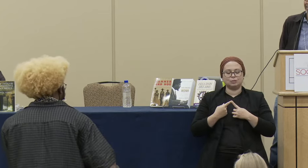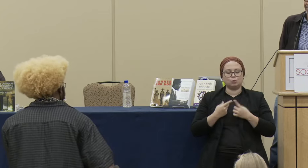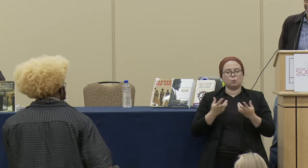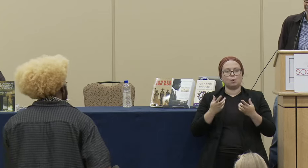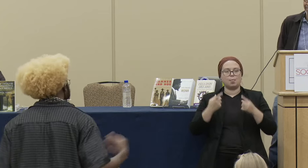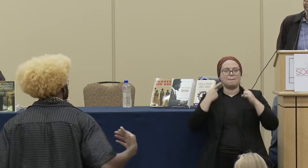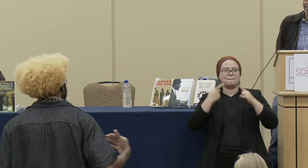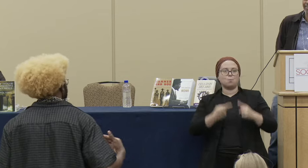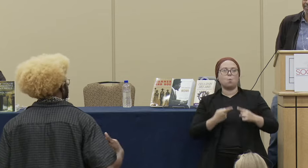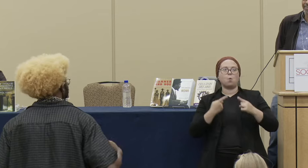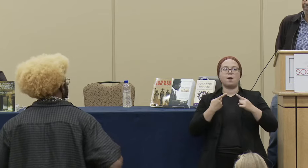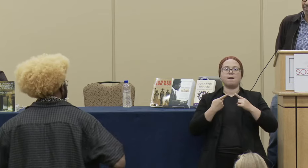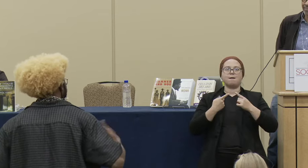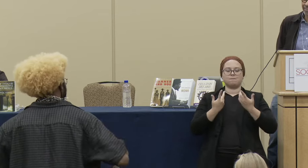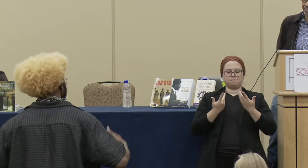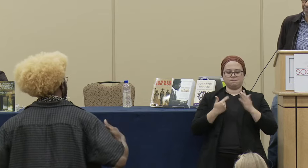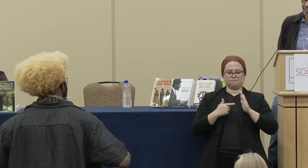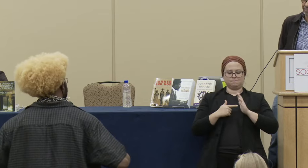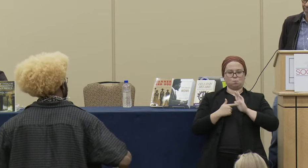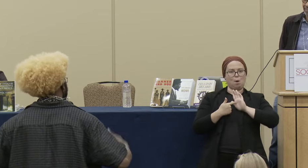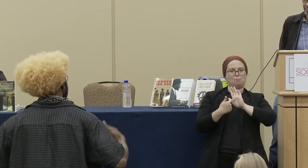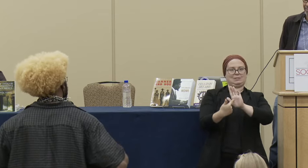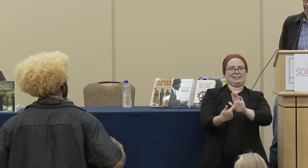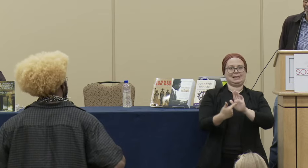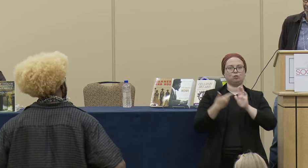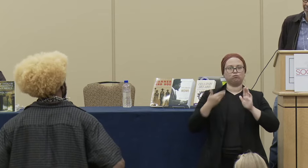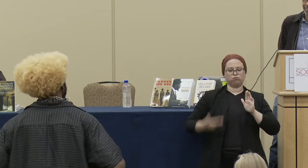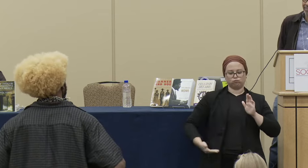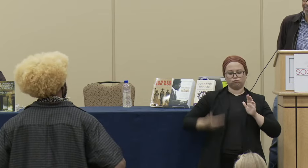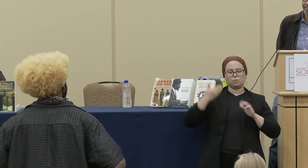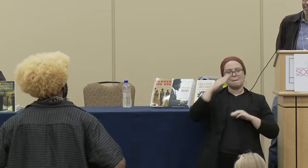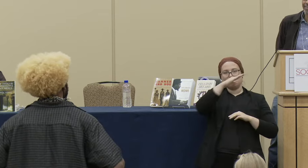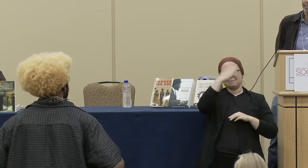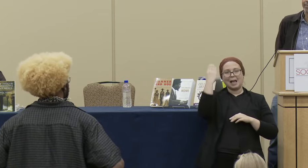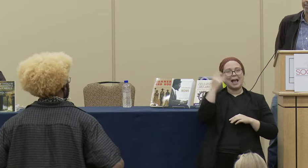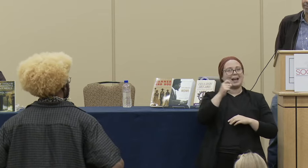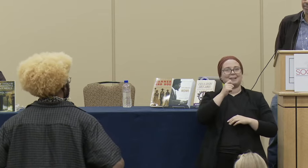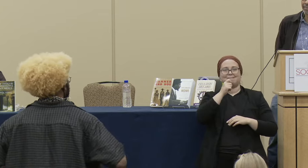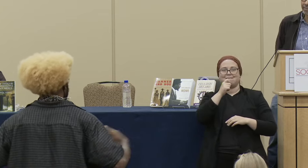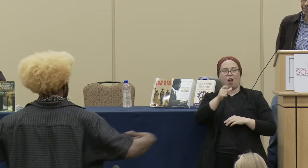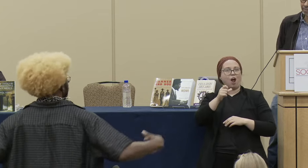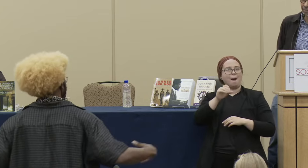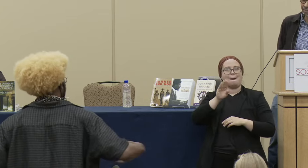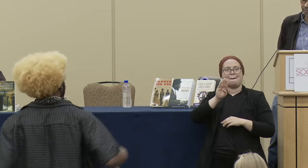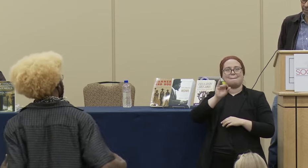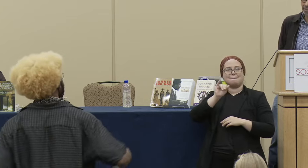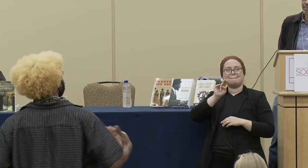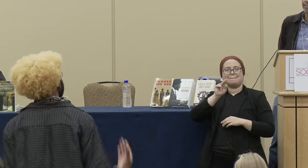this. Just on a point of representation, because I stand